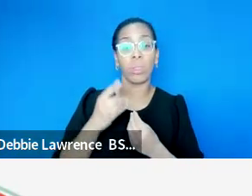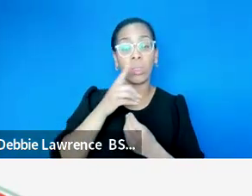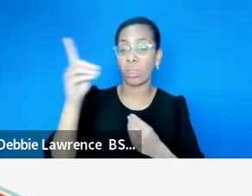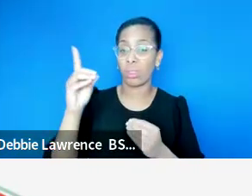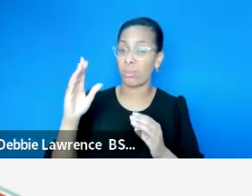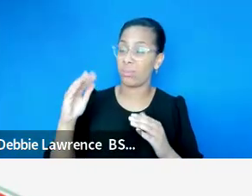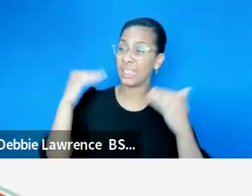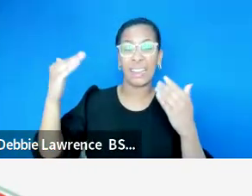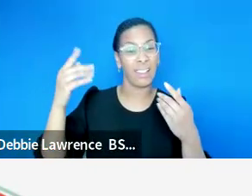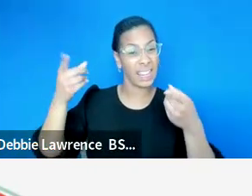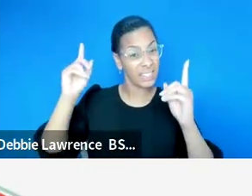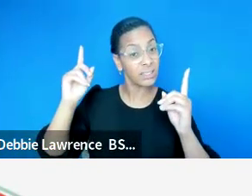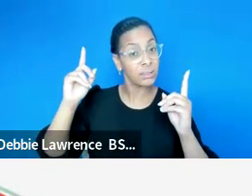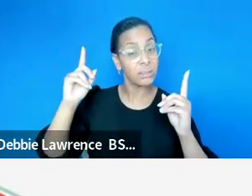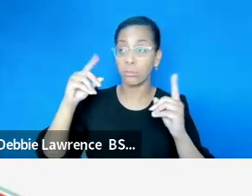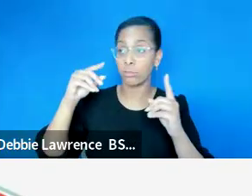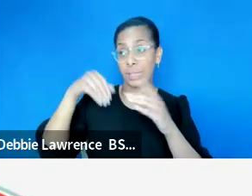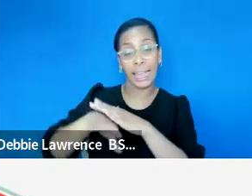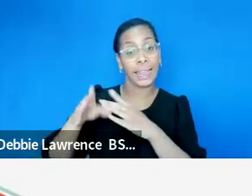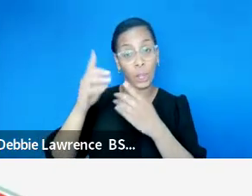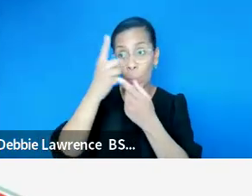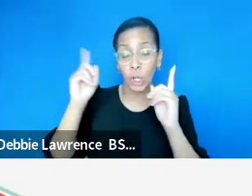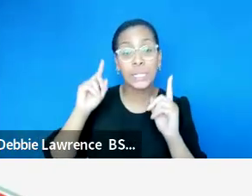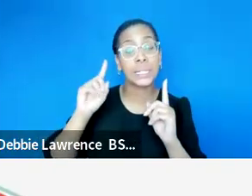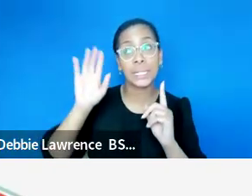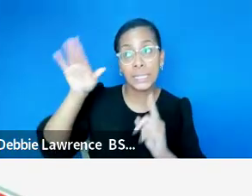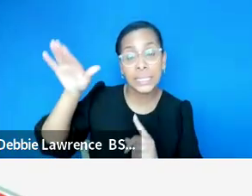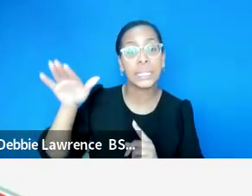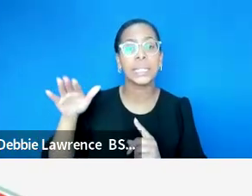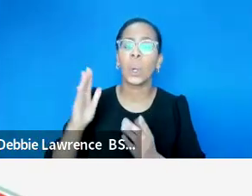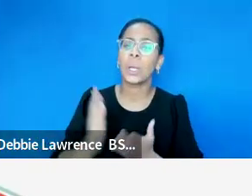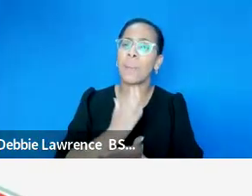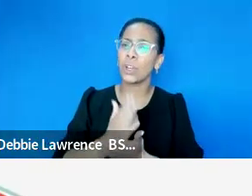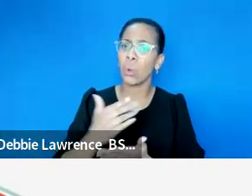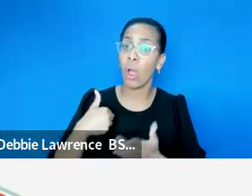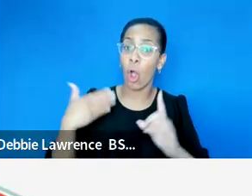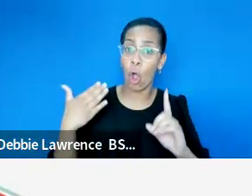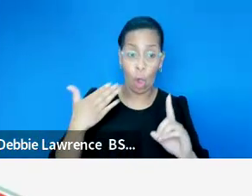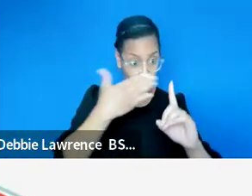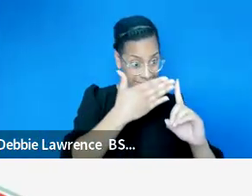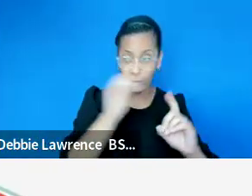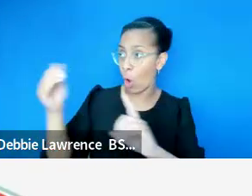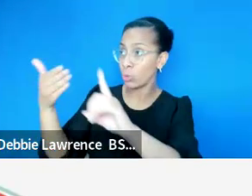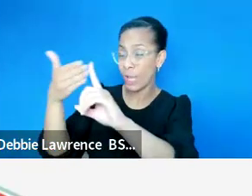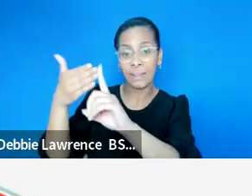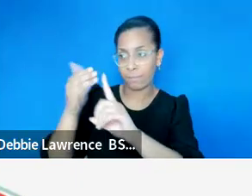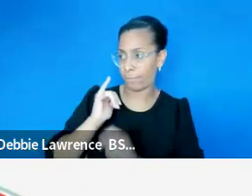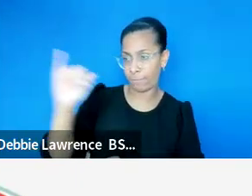at the university. So it's ensuring that we have shared objectives and that we are understanding institutional